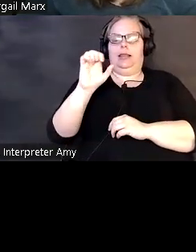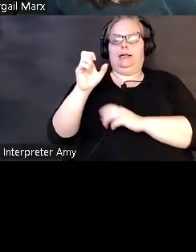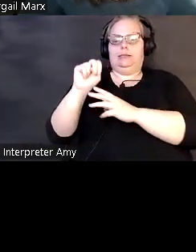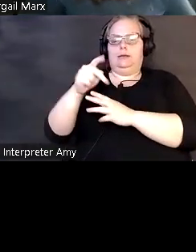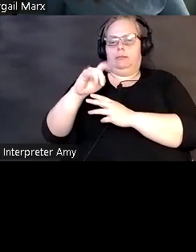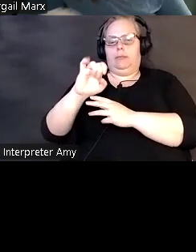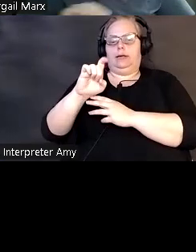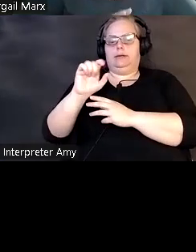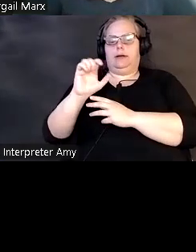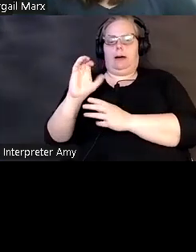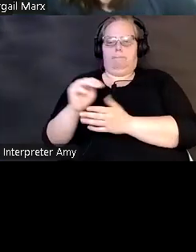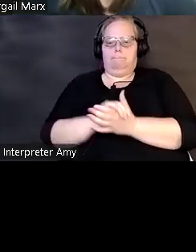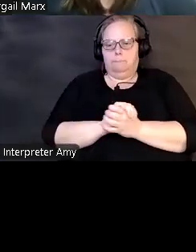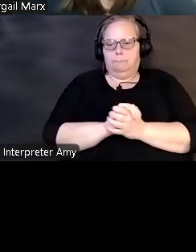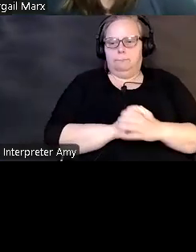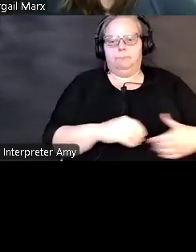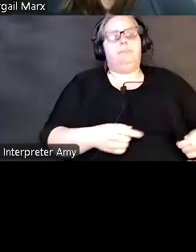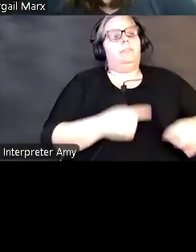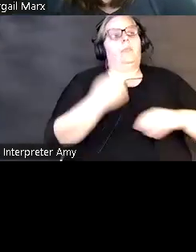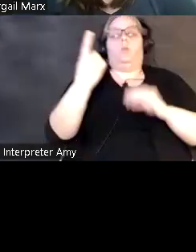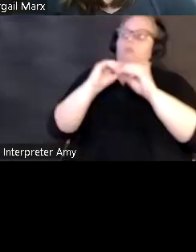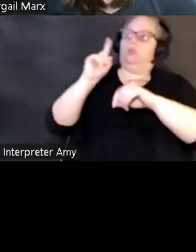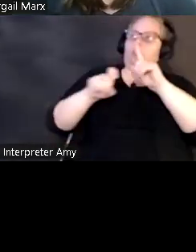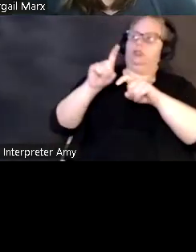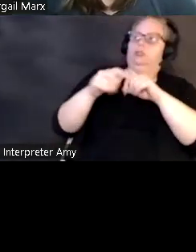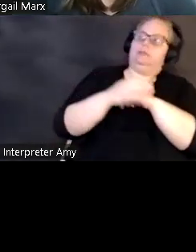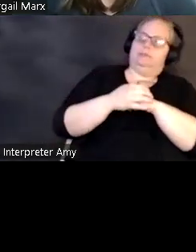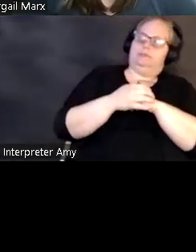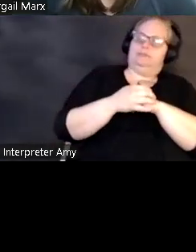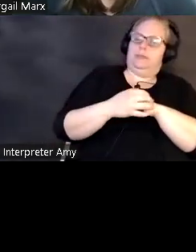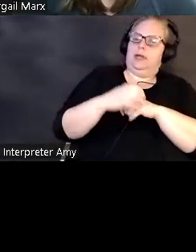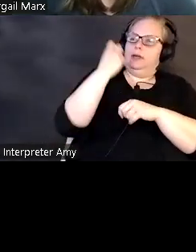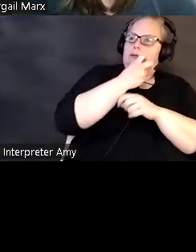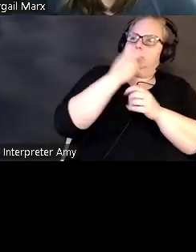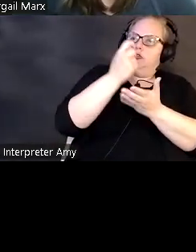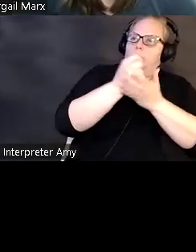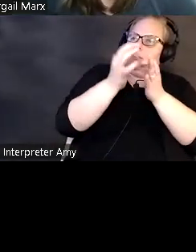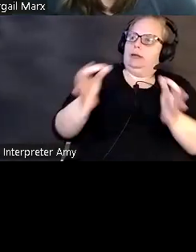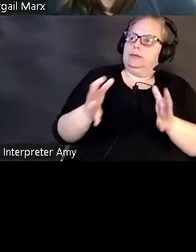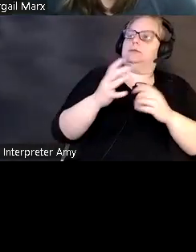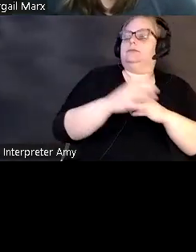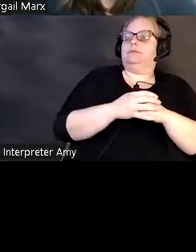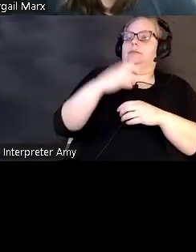There's one more question in the chat that we can answer. Is a speech therapist a good place to start for someone who could maybe benefit from AAC?